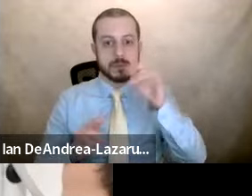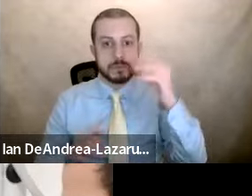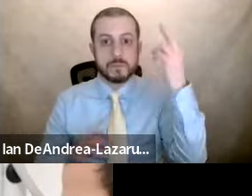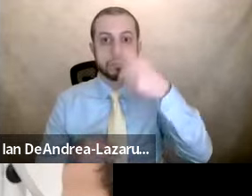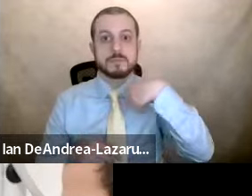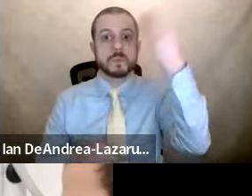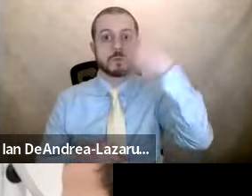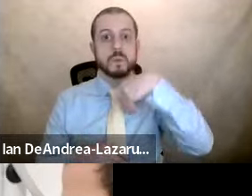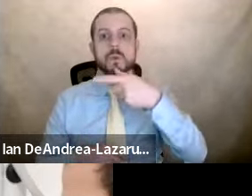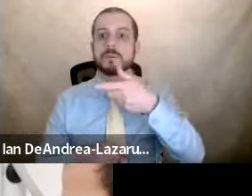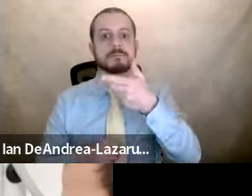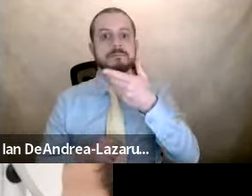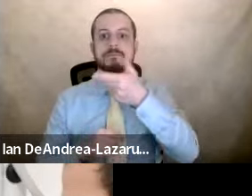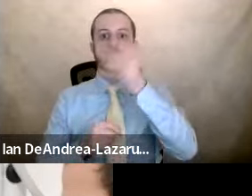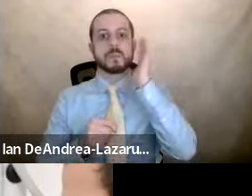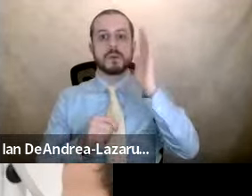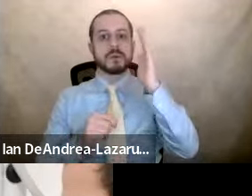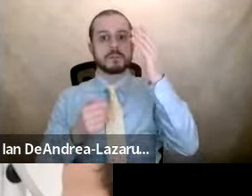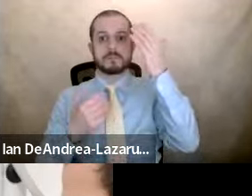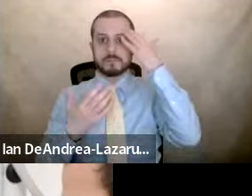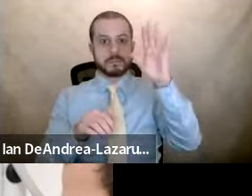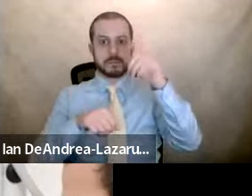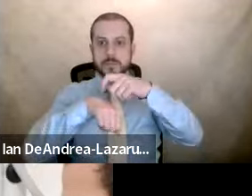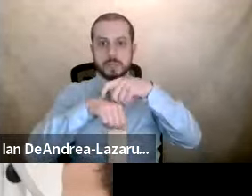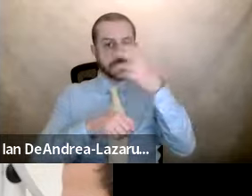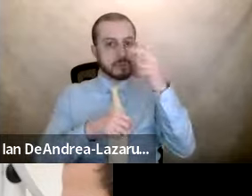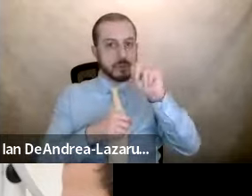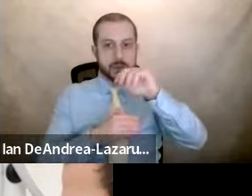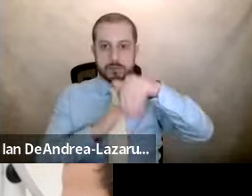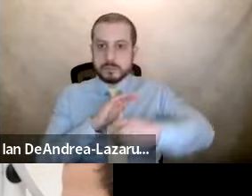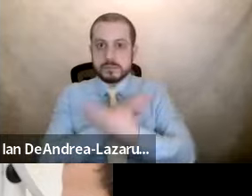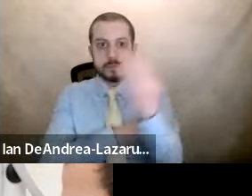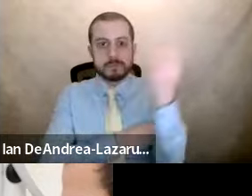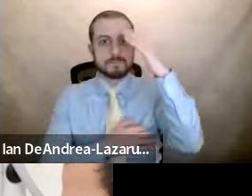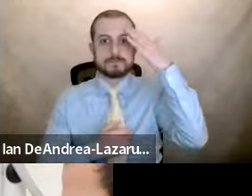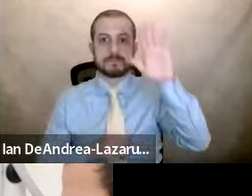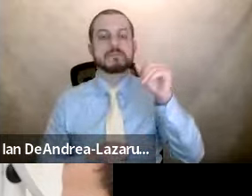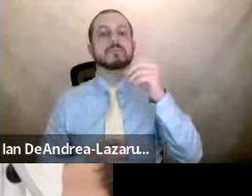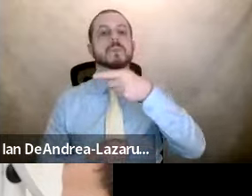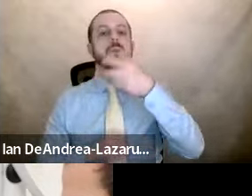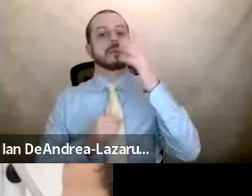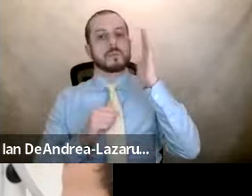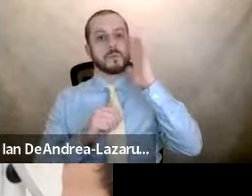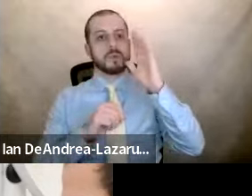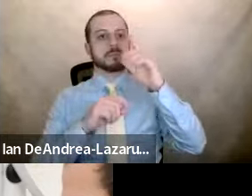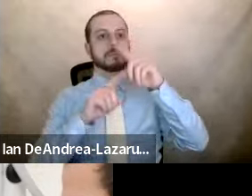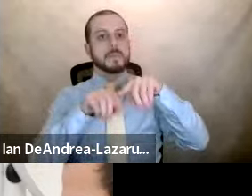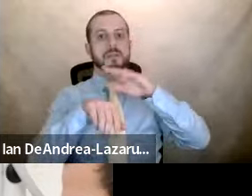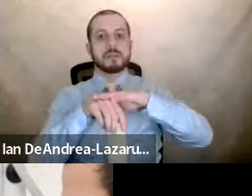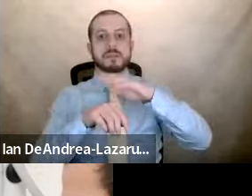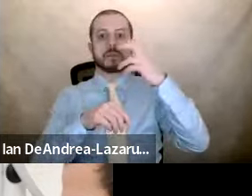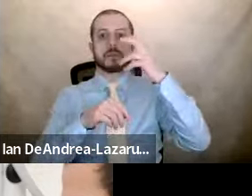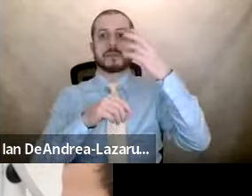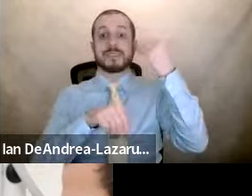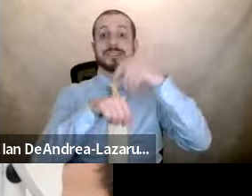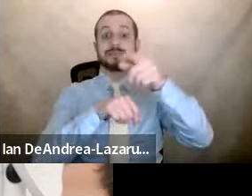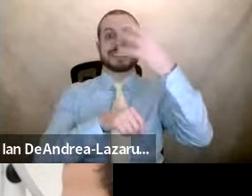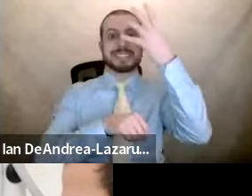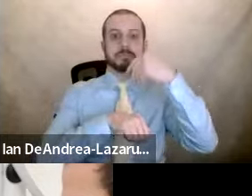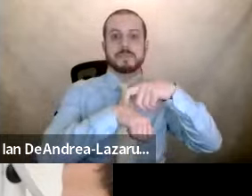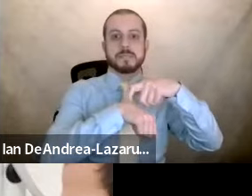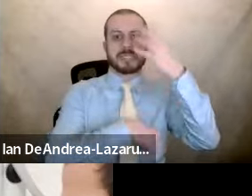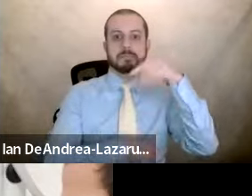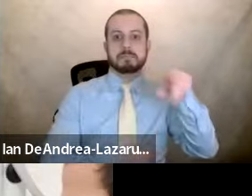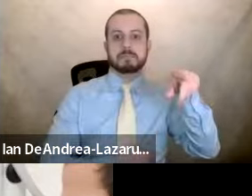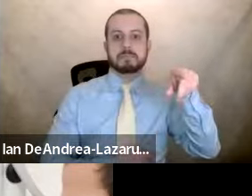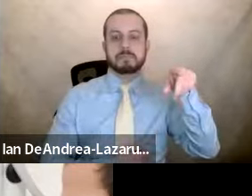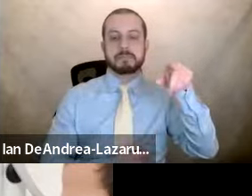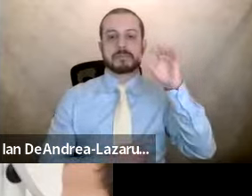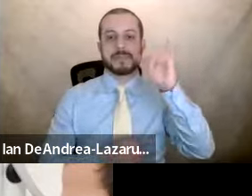So, if a patient has a facial droop, you would ask, when did that start? And the time that has elapsed since the onset of symptoms determines treatment.